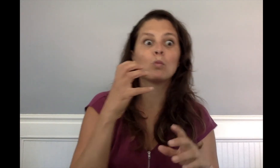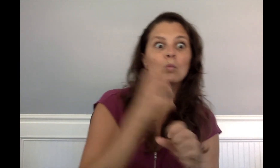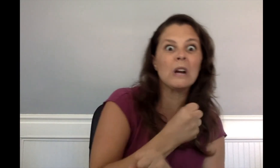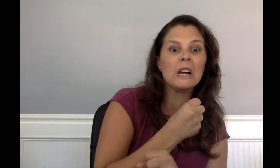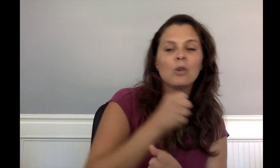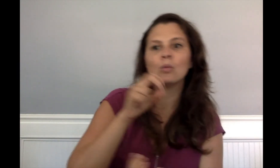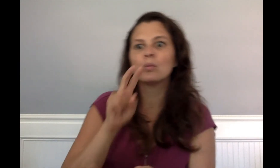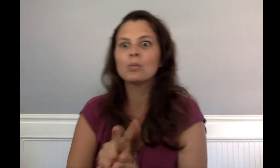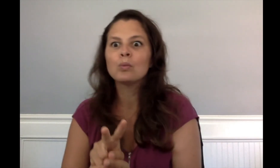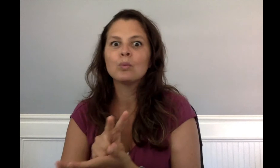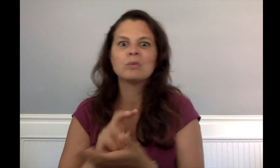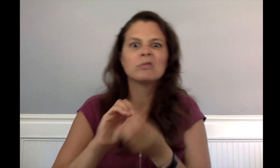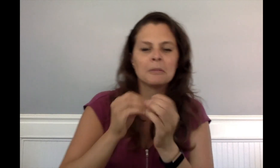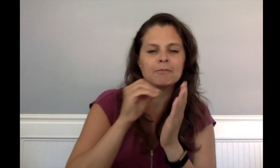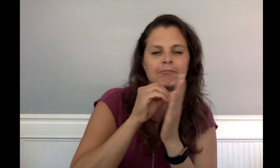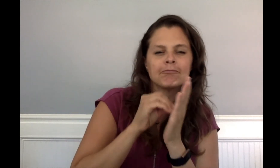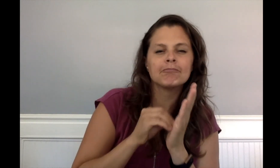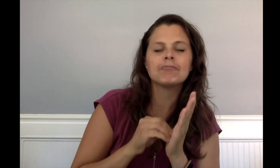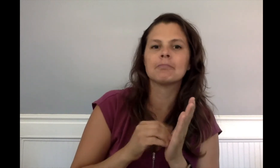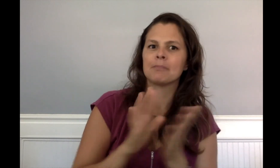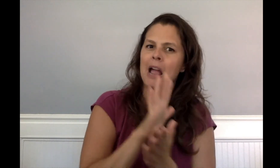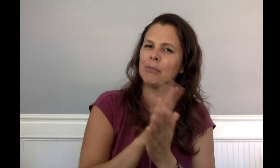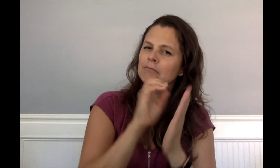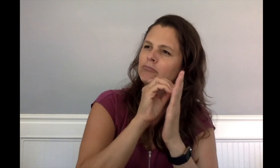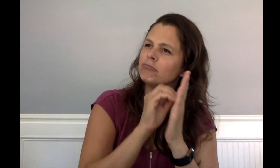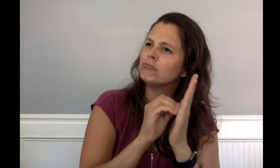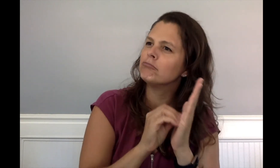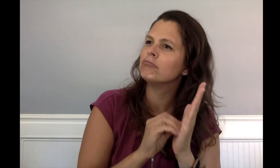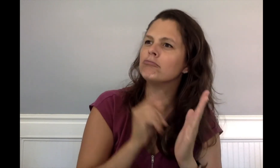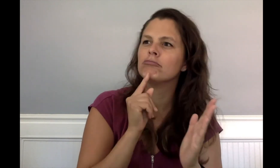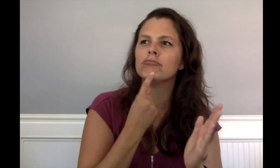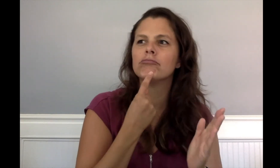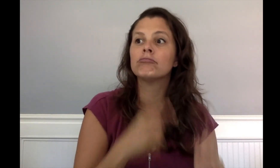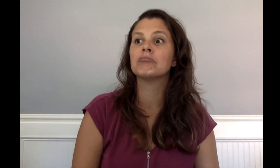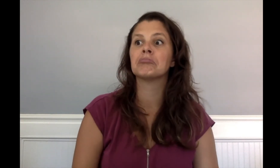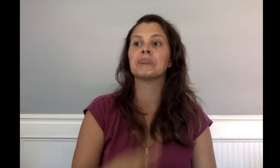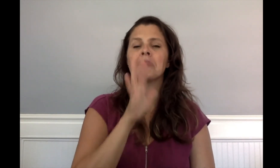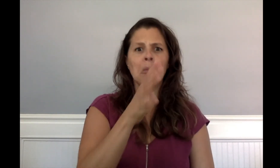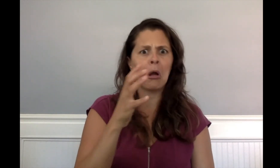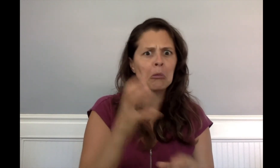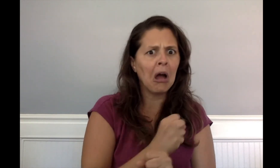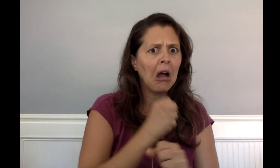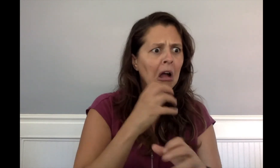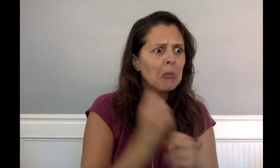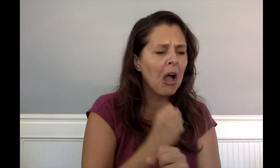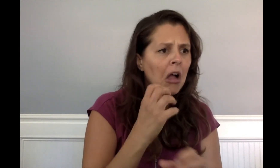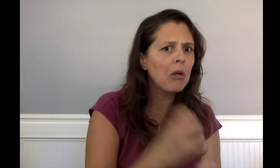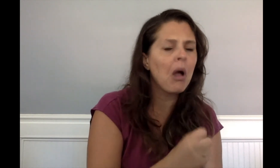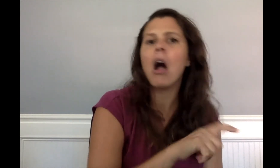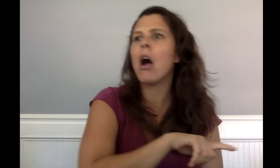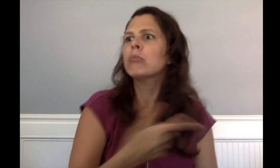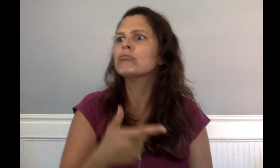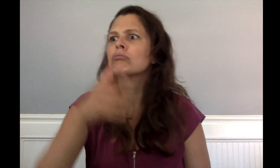They kept score on a notepad. Grandma Tickler would win a few hands,